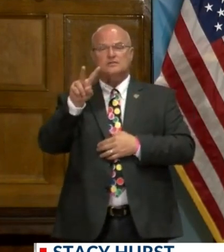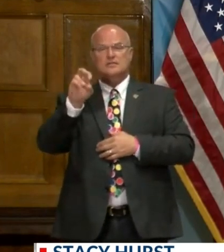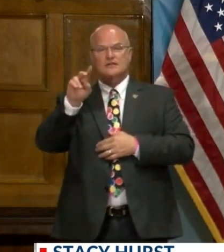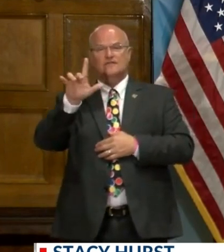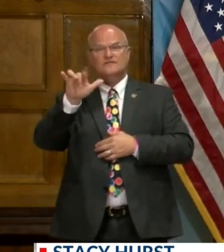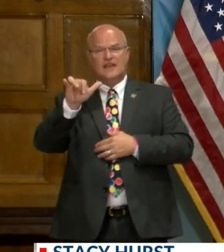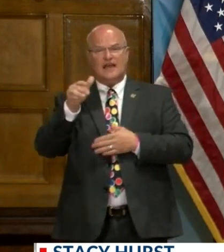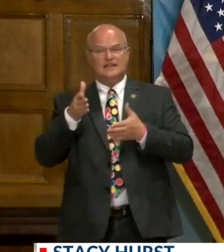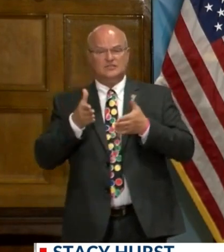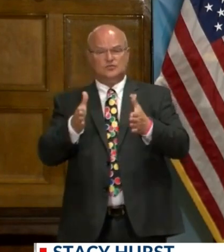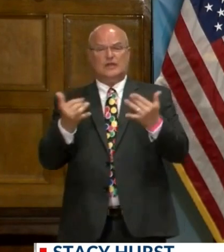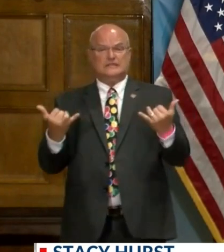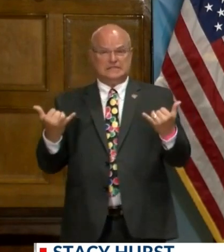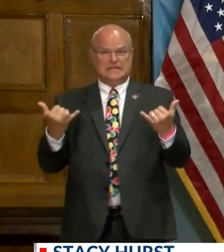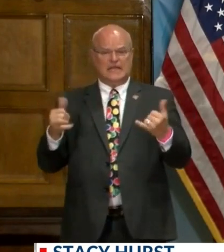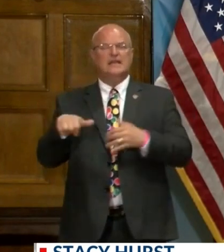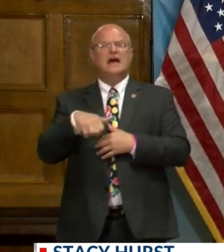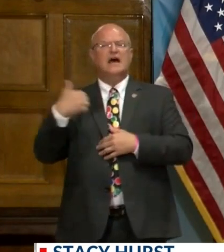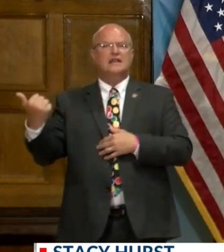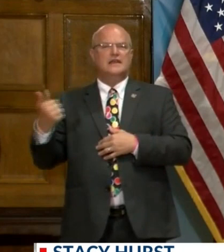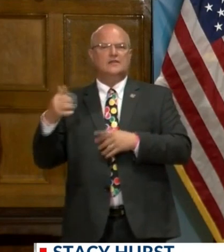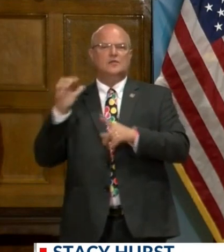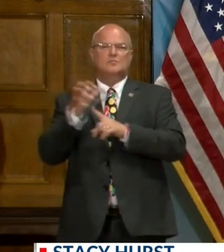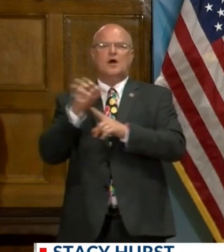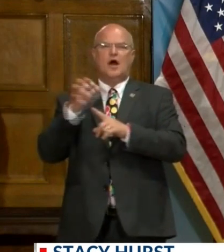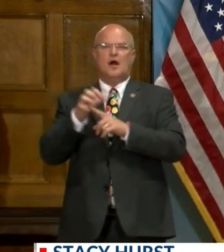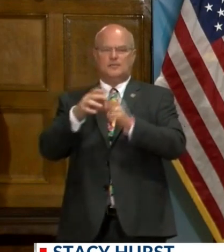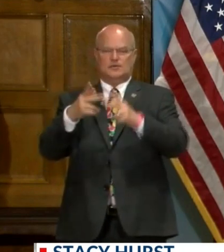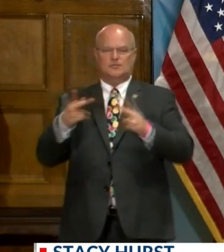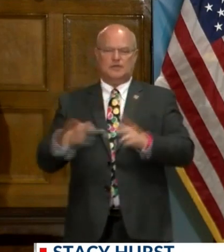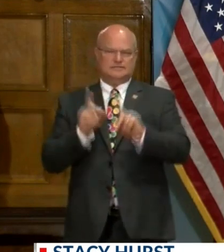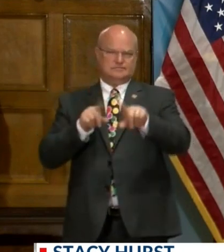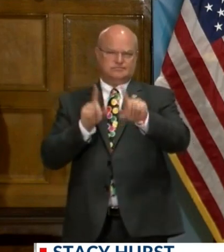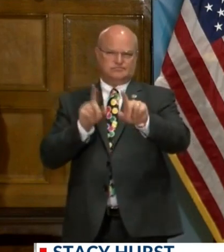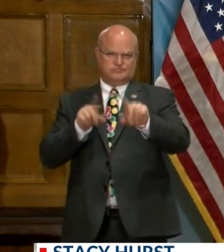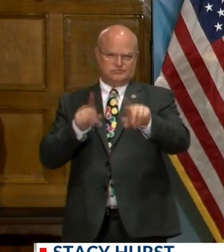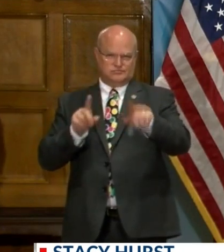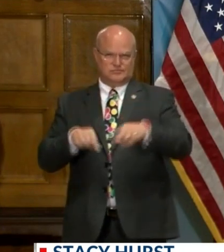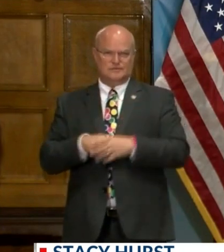NATIONAL FOREST. BOTH OF THOSE HAVE POPULAR TRAILS. THE BUFFALO RIVER REOPENED LOST